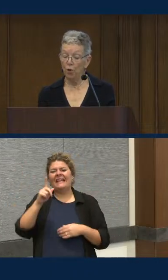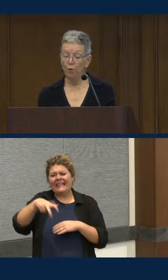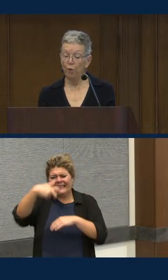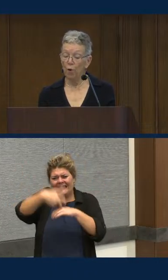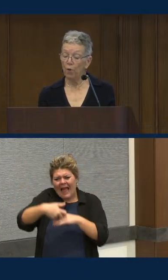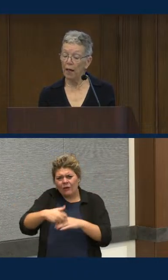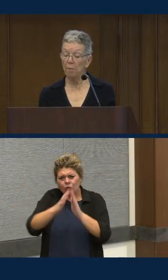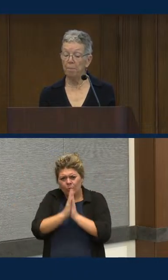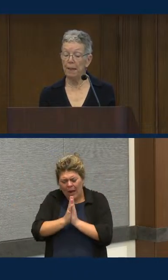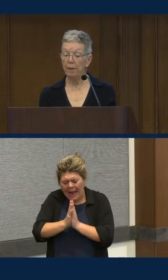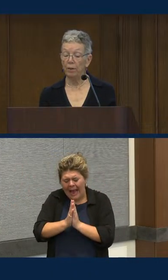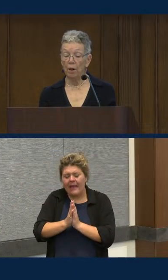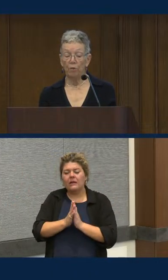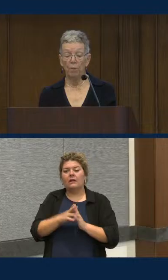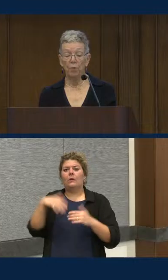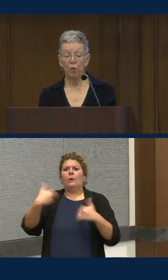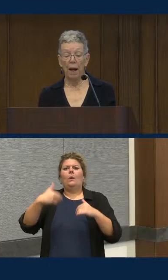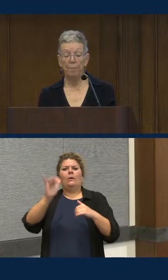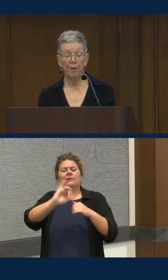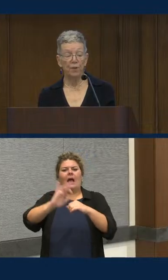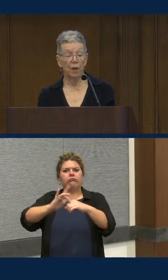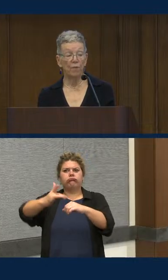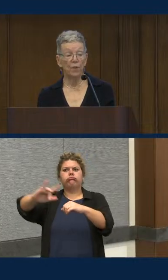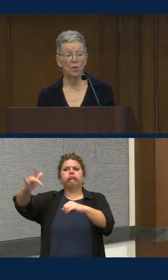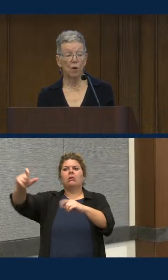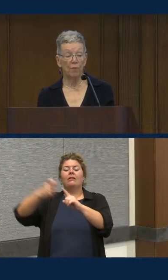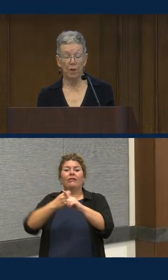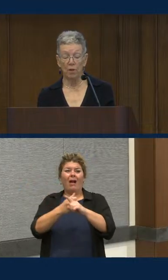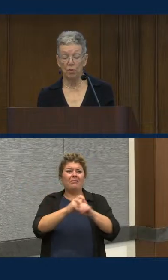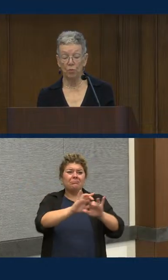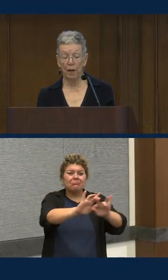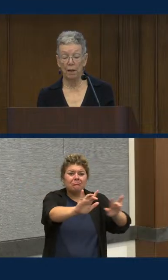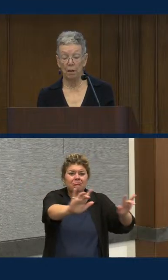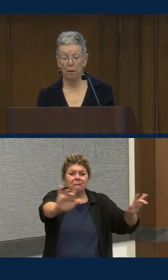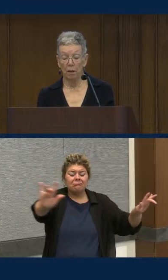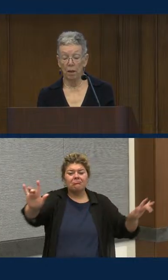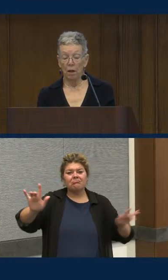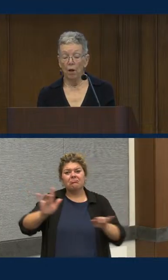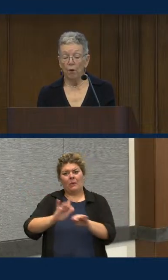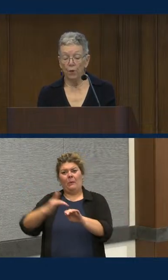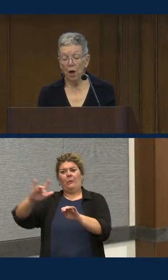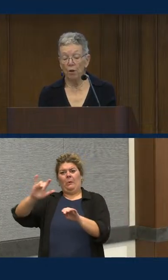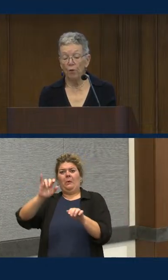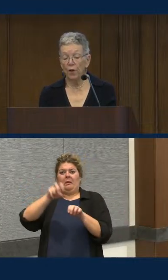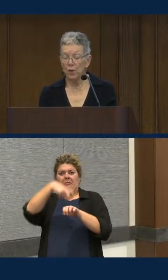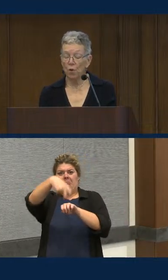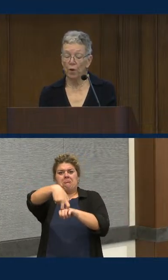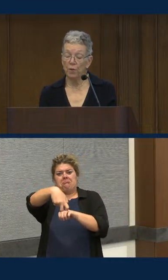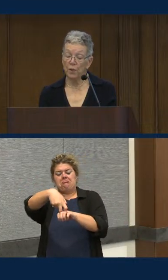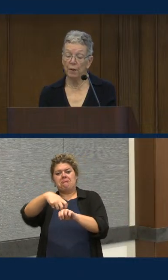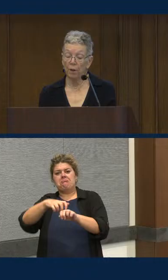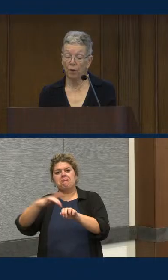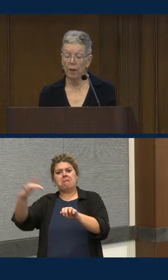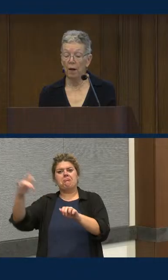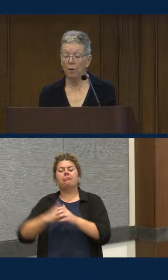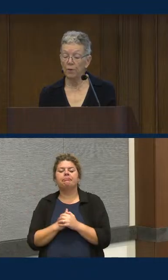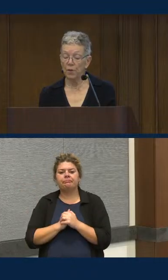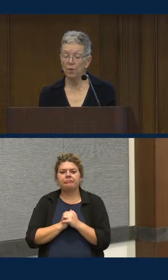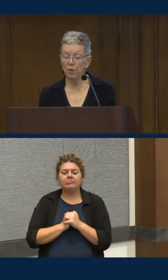the drabness of the scruffy terrain. Photography historian Sarah Greenough considers this